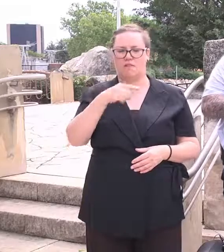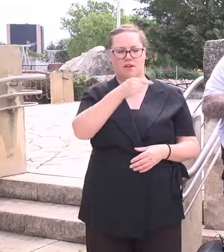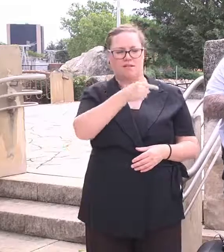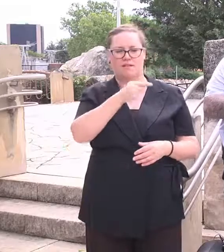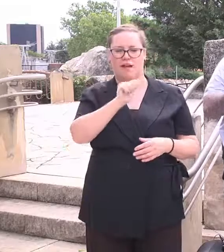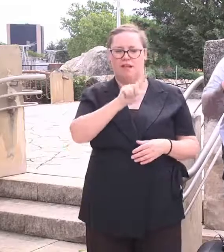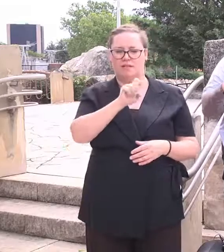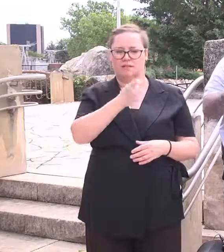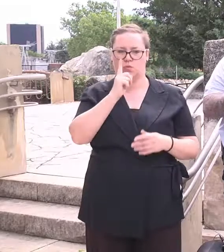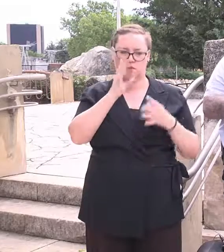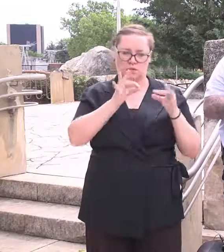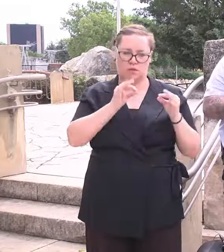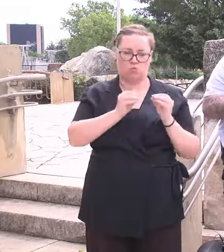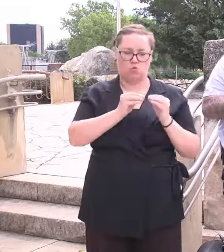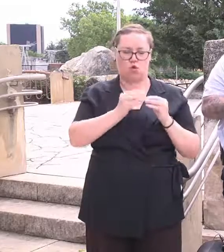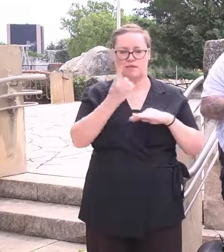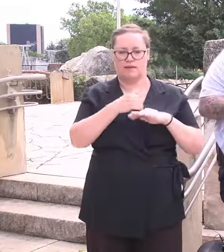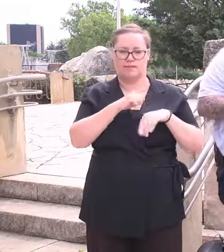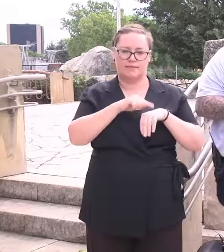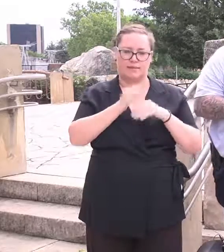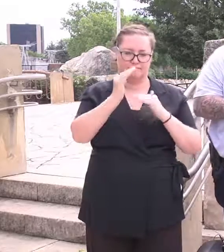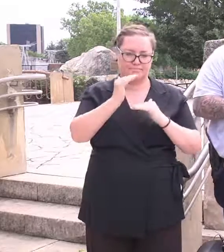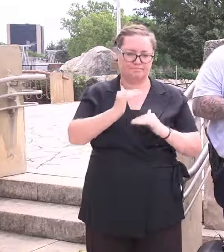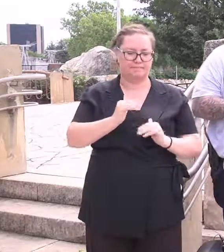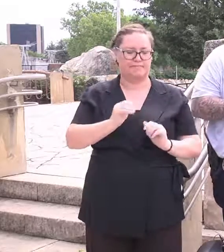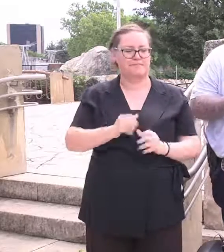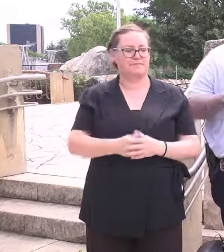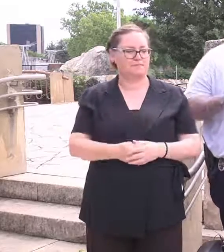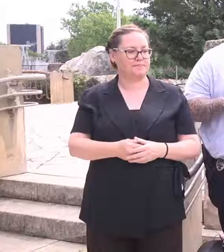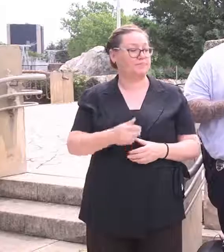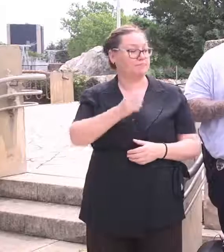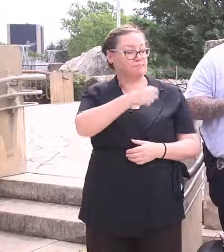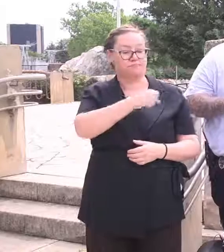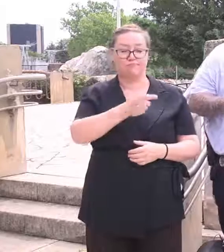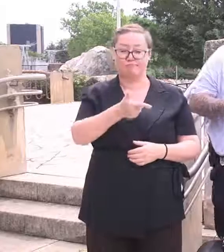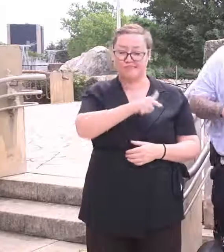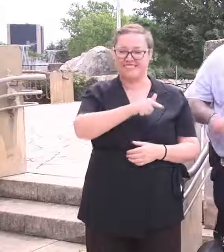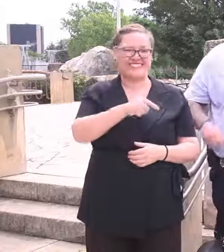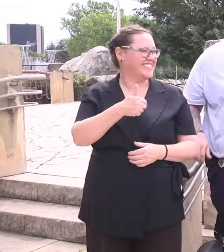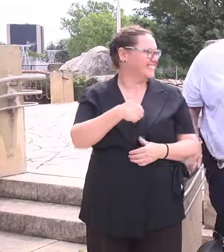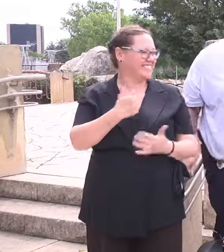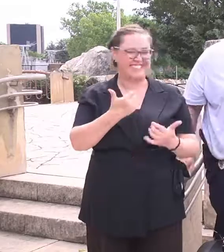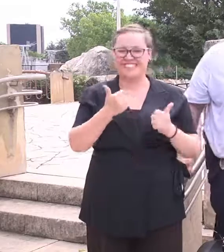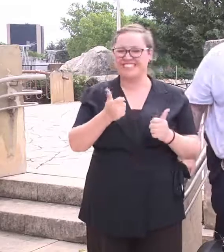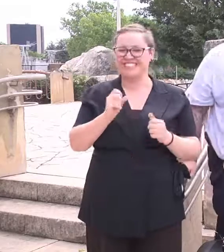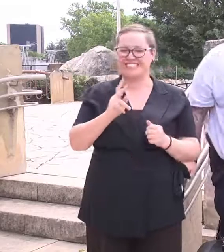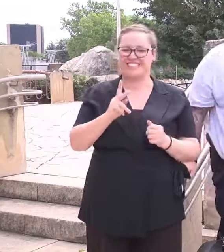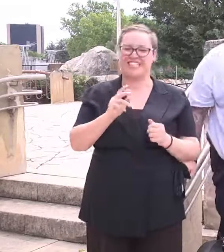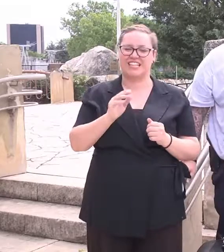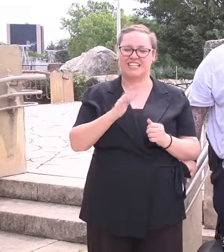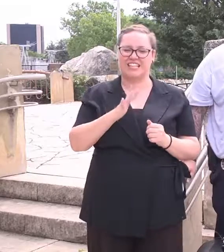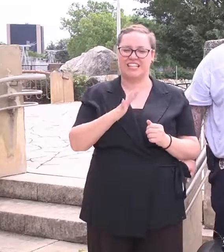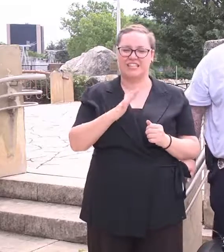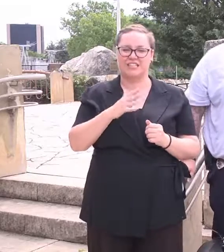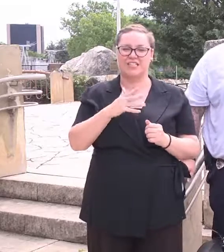dates are and the time frame and stuff so um yeah so we're uh you're good um so we're going to have